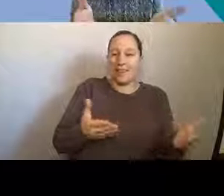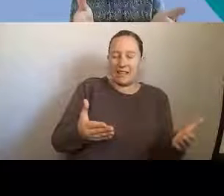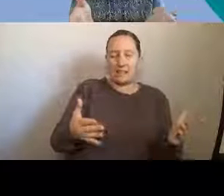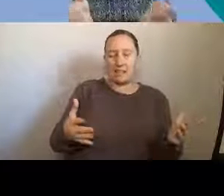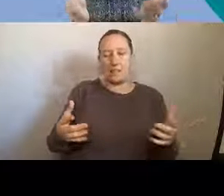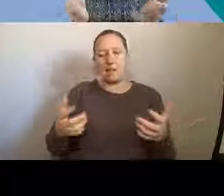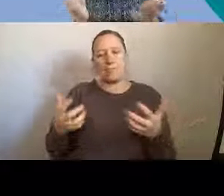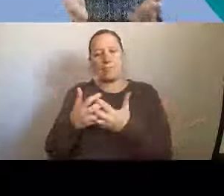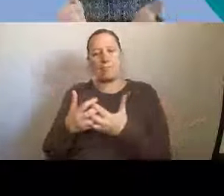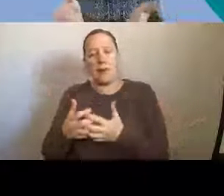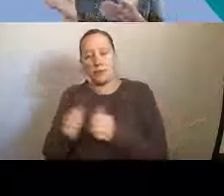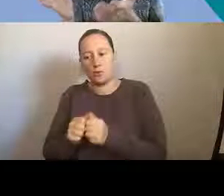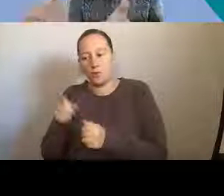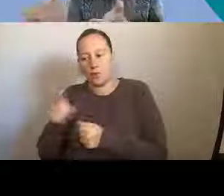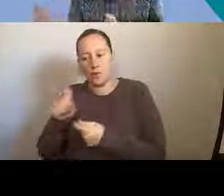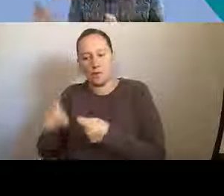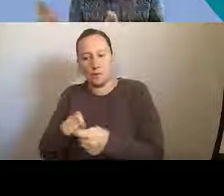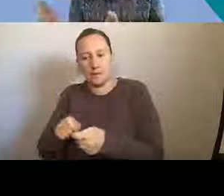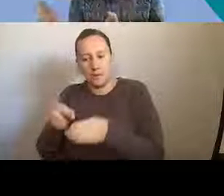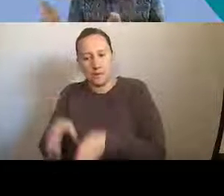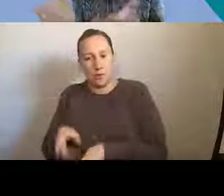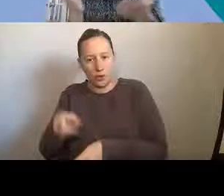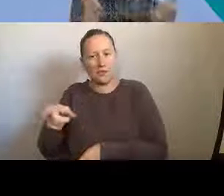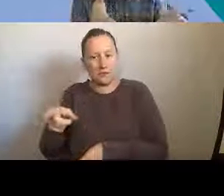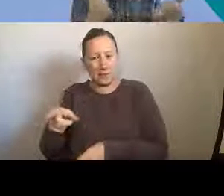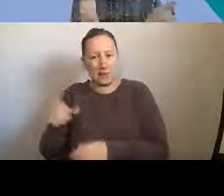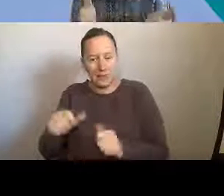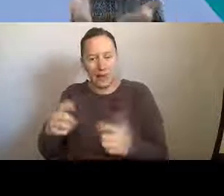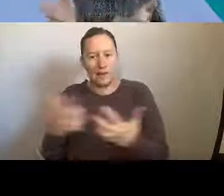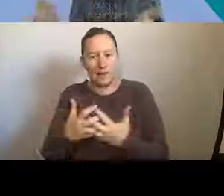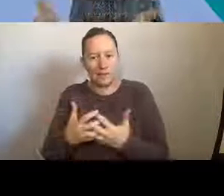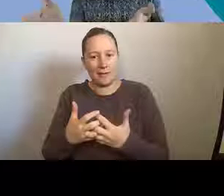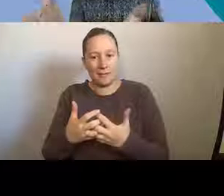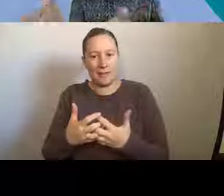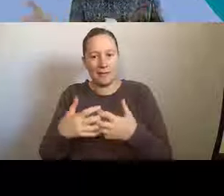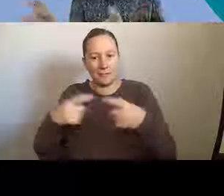back to a living individual? Can you readily link them back?